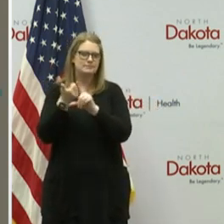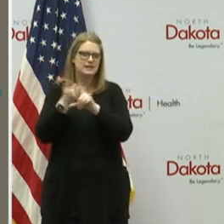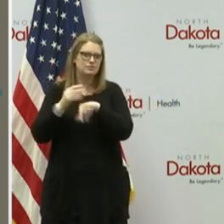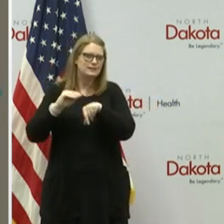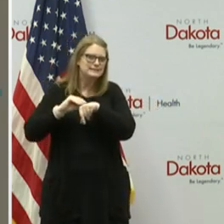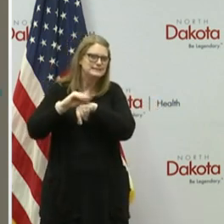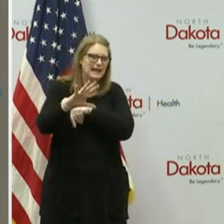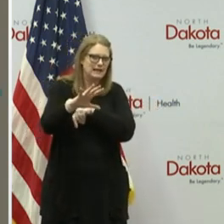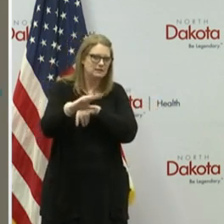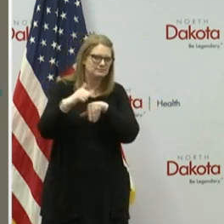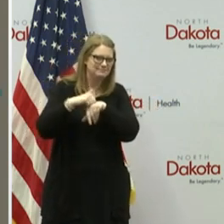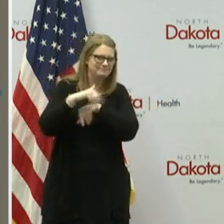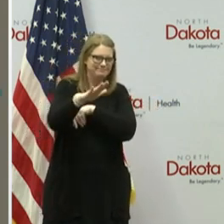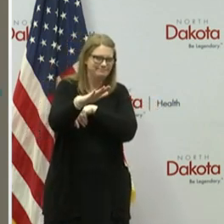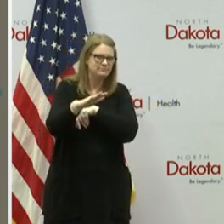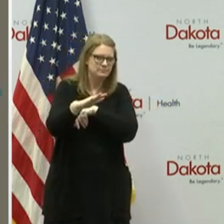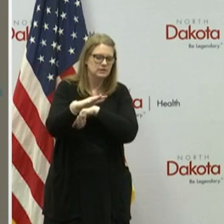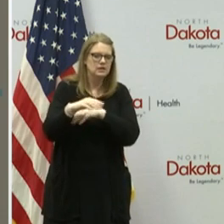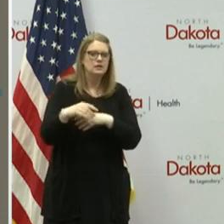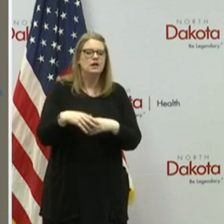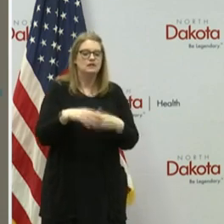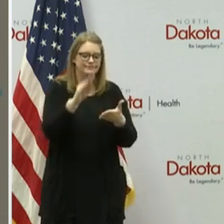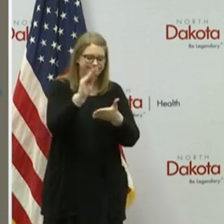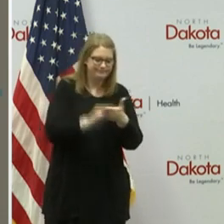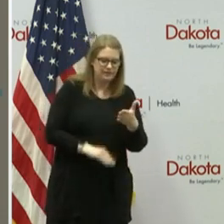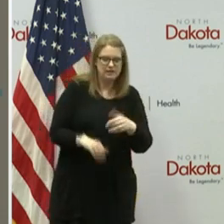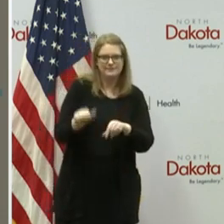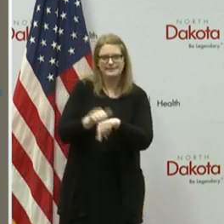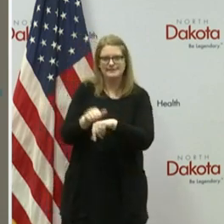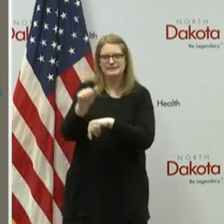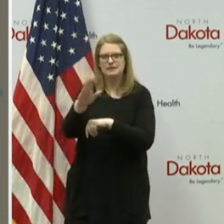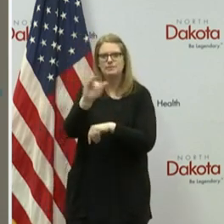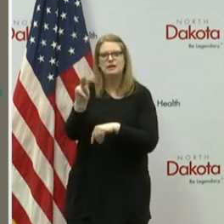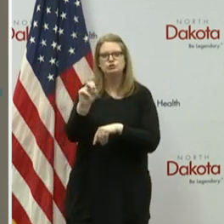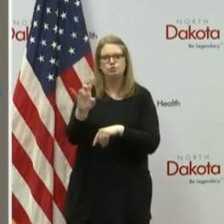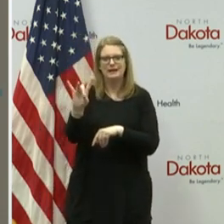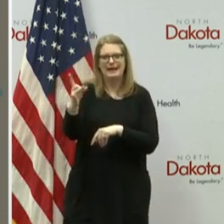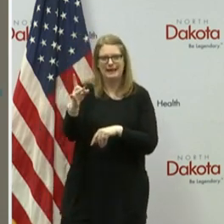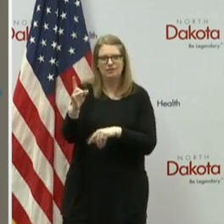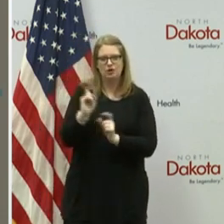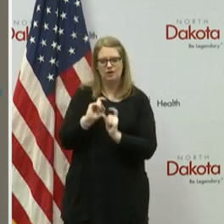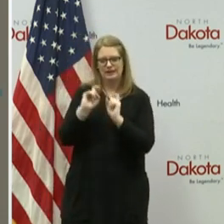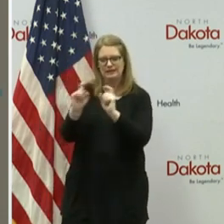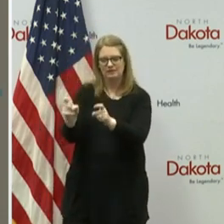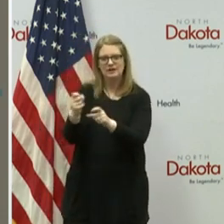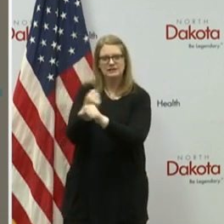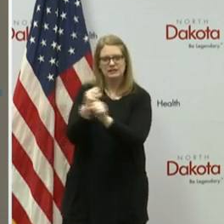RECEIVED YOURS IN THE MAIL SIGN IT AND RETURN IT TO YOUR COUNTY AUDITOR . AFTER THAT THEY WILL SEND YOU A MAIL IN BALLOT.